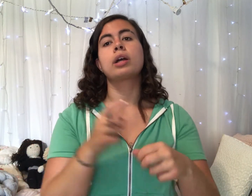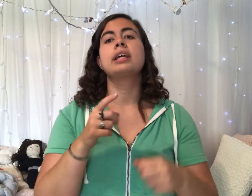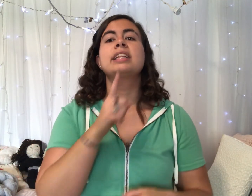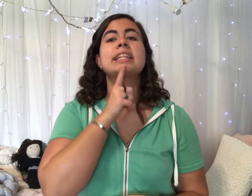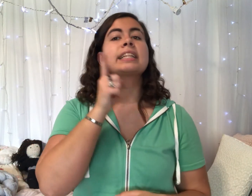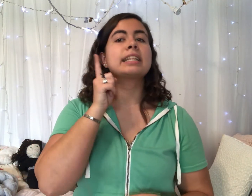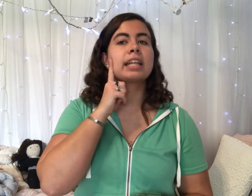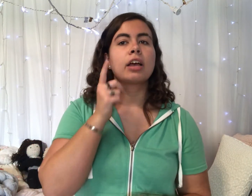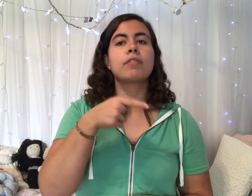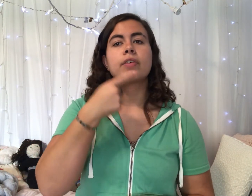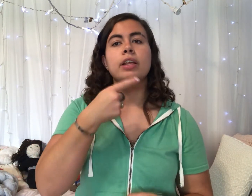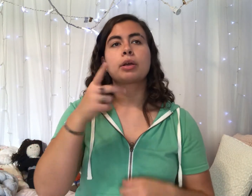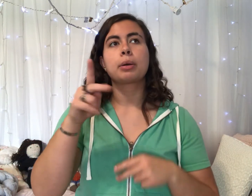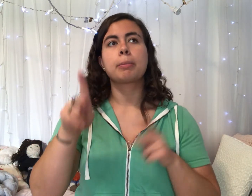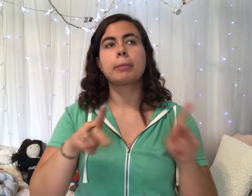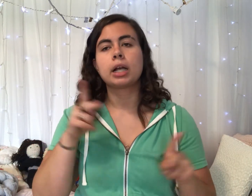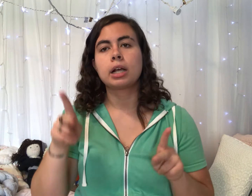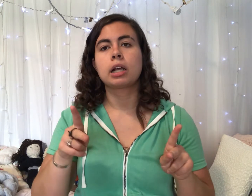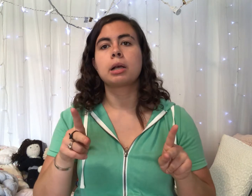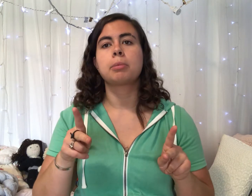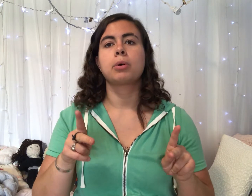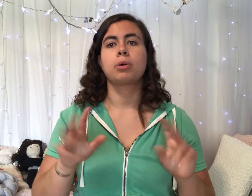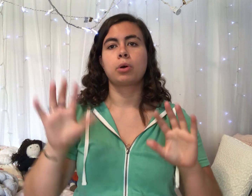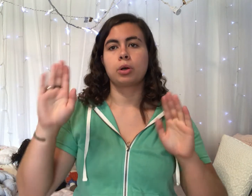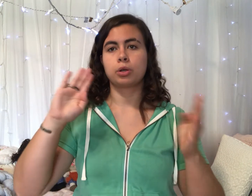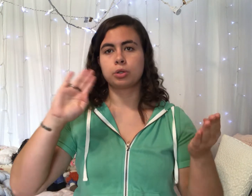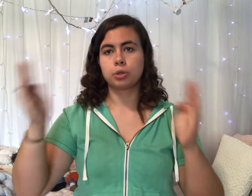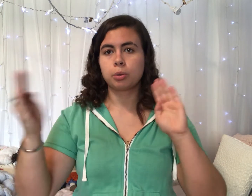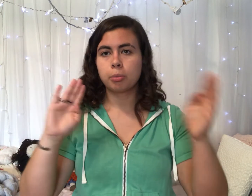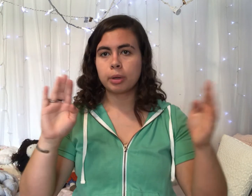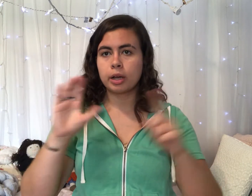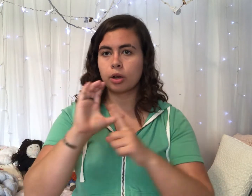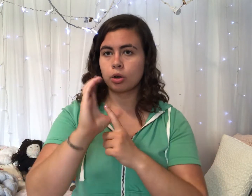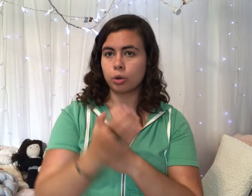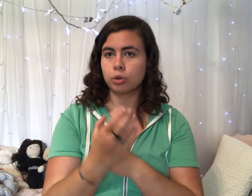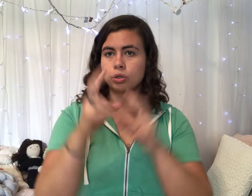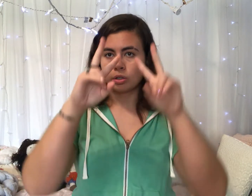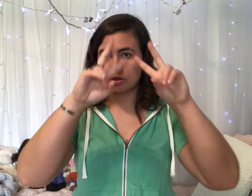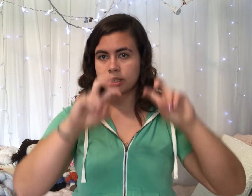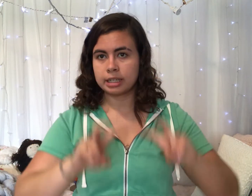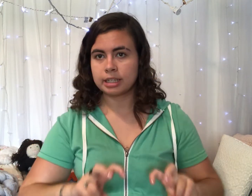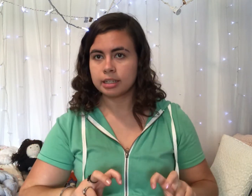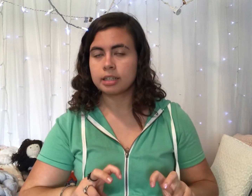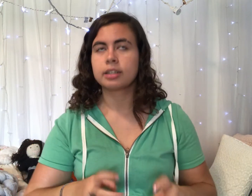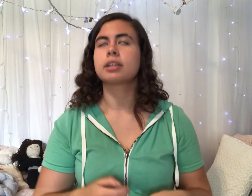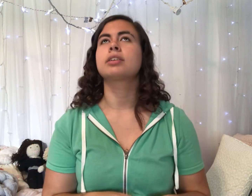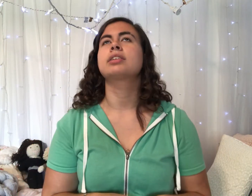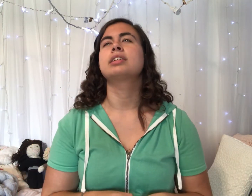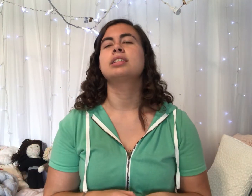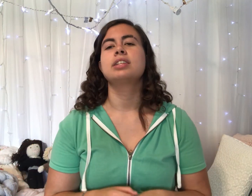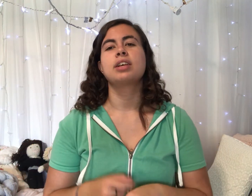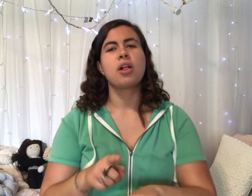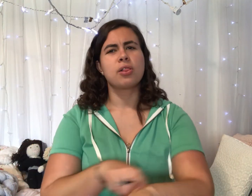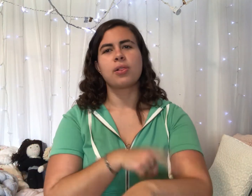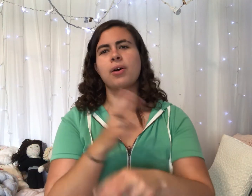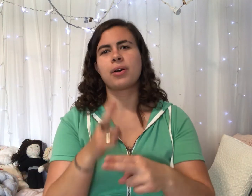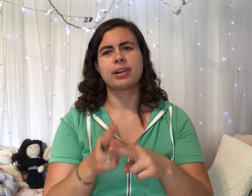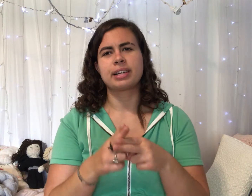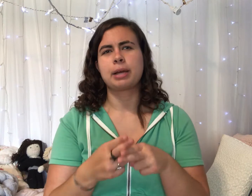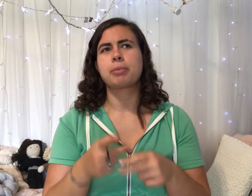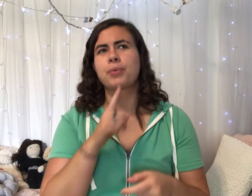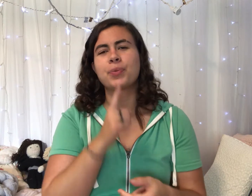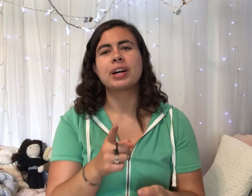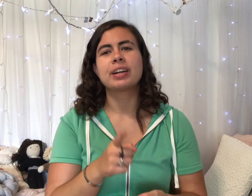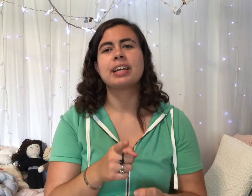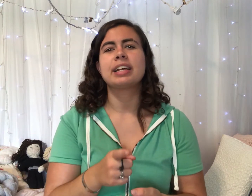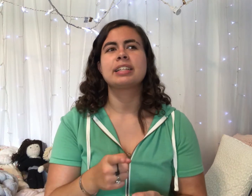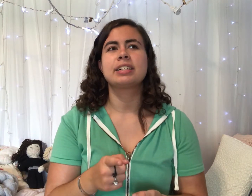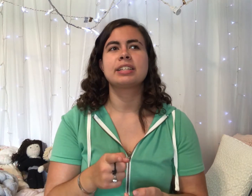"Deaf and Hearing People: A Comparative Cultural Analysis". It's a long name but what it really is